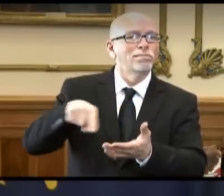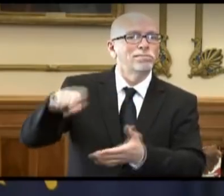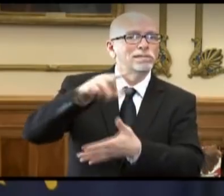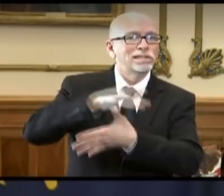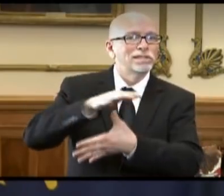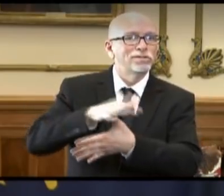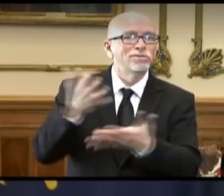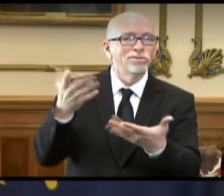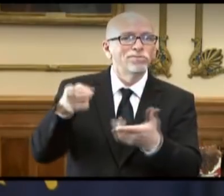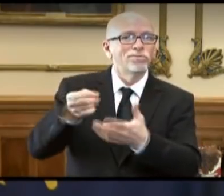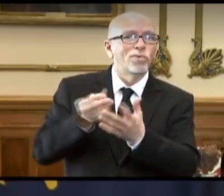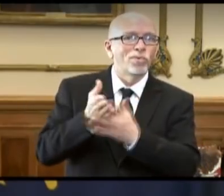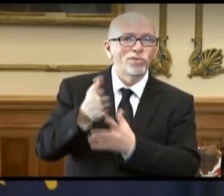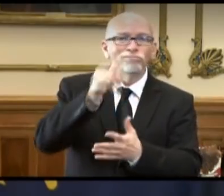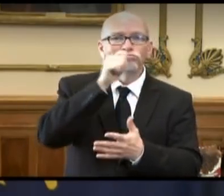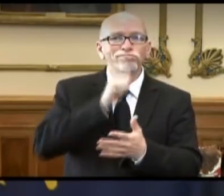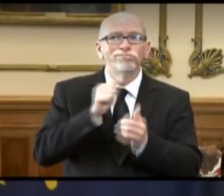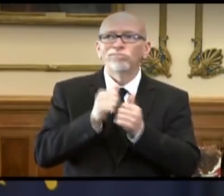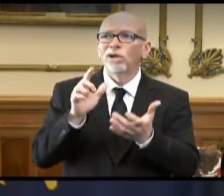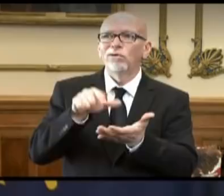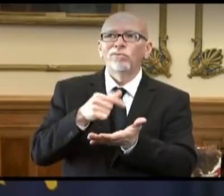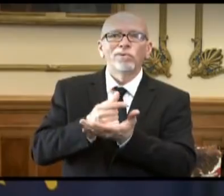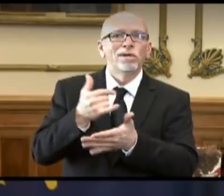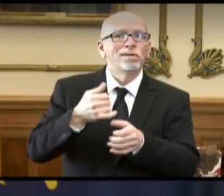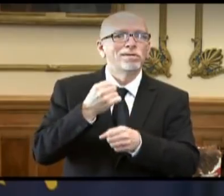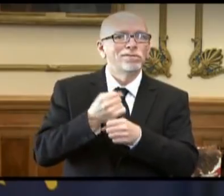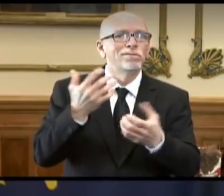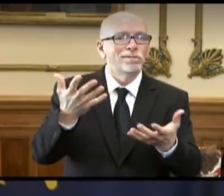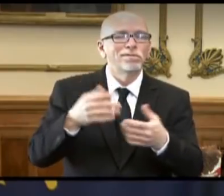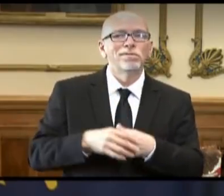FACE SHIELDS AND YARD SIGNS THAT ARE PUT INTO SENIOR FRONT YARDS